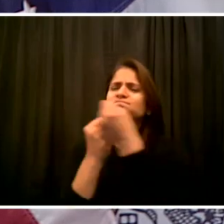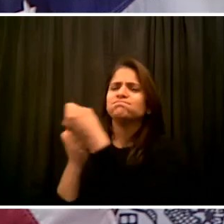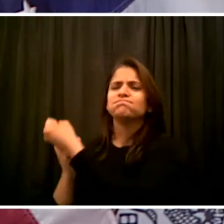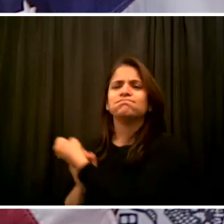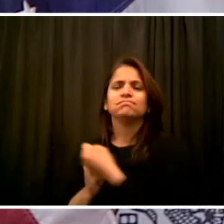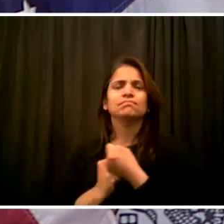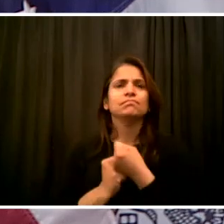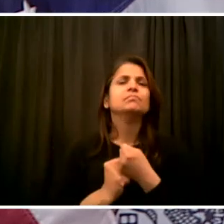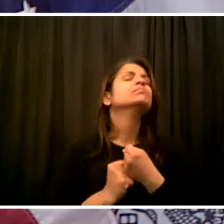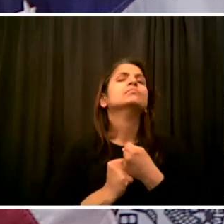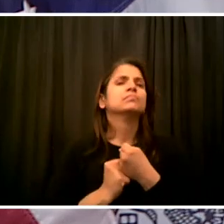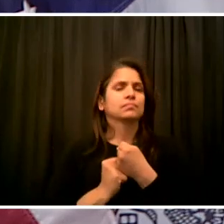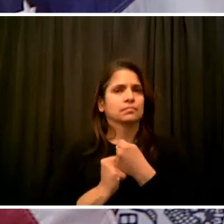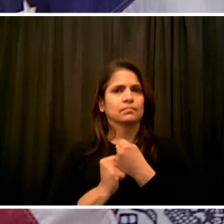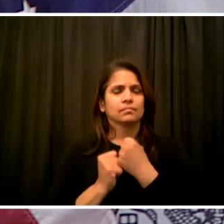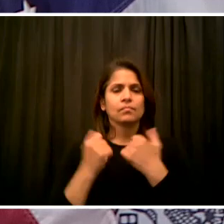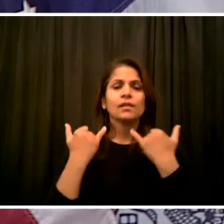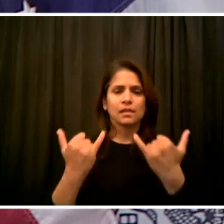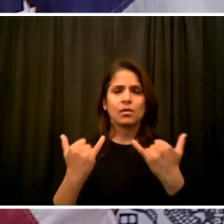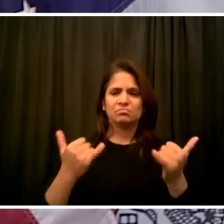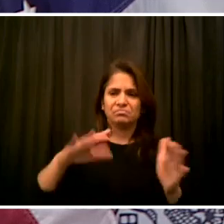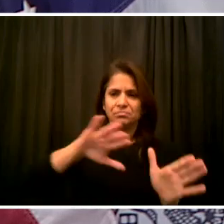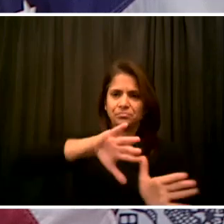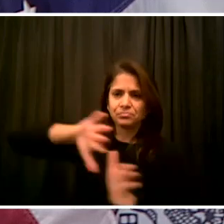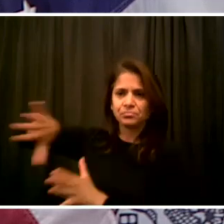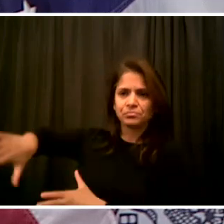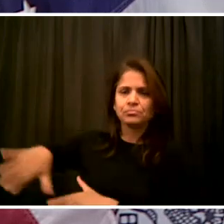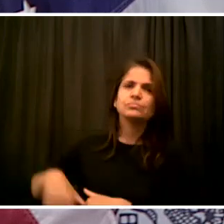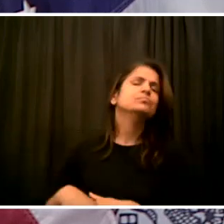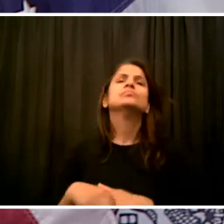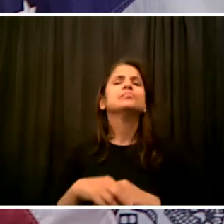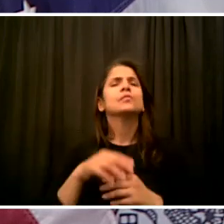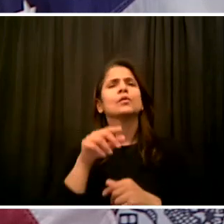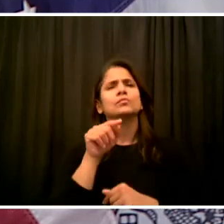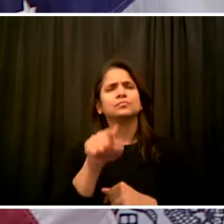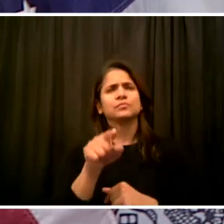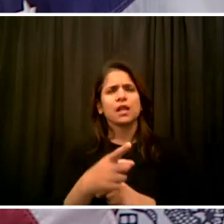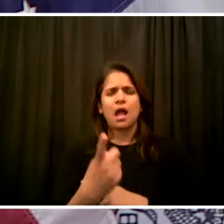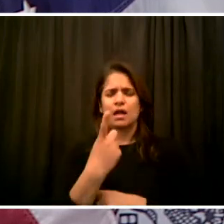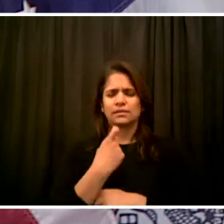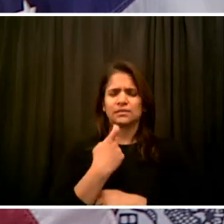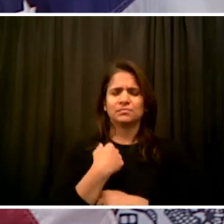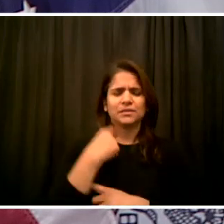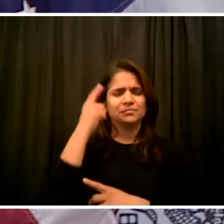SENSE OF WHAT'S GOING TO BE HAPPENING WITH THIS LEGISLATION IN WASHINGTON.